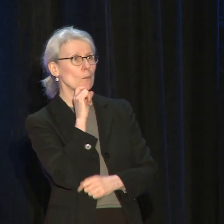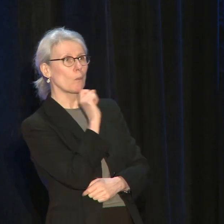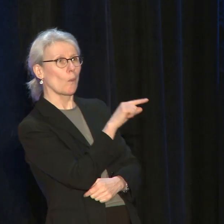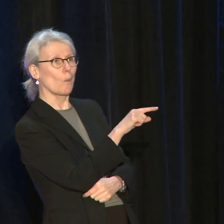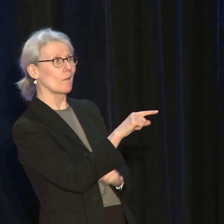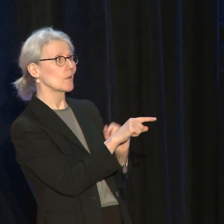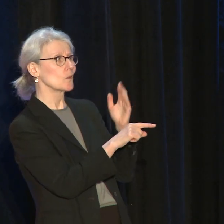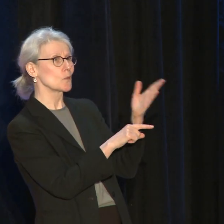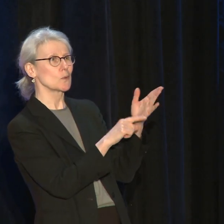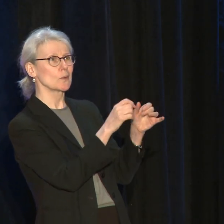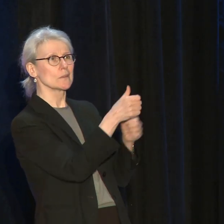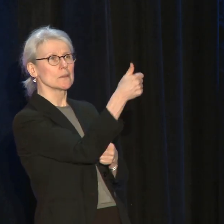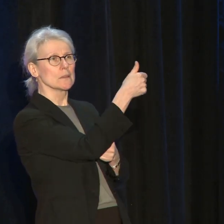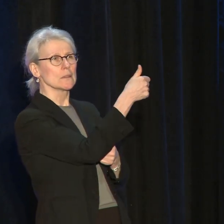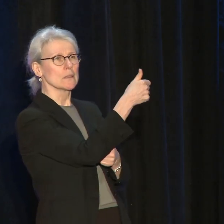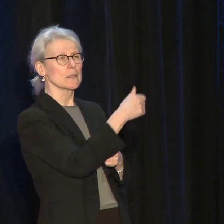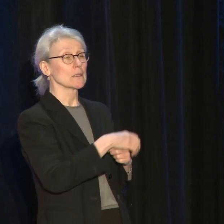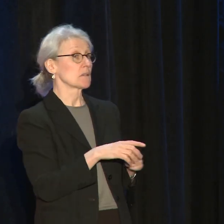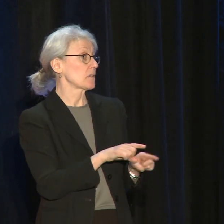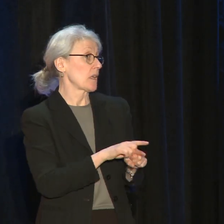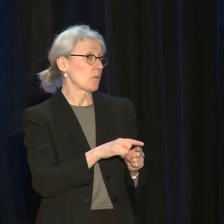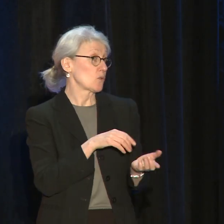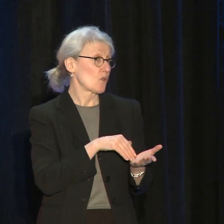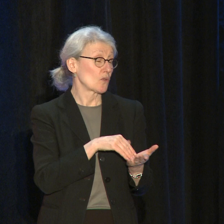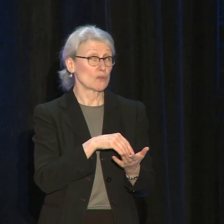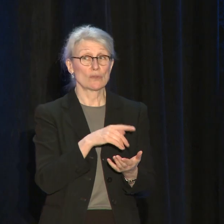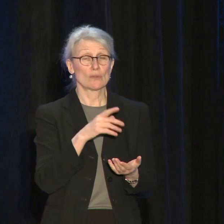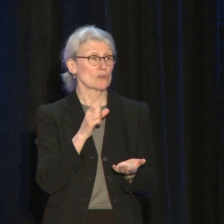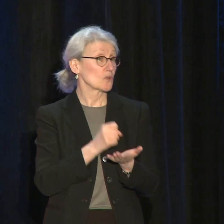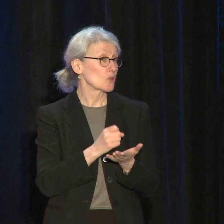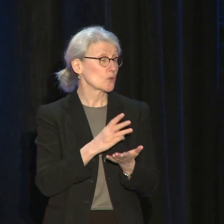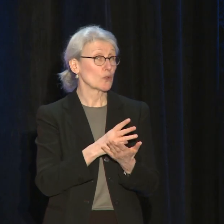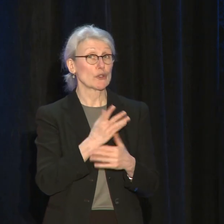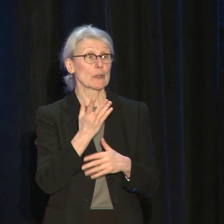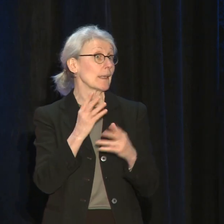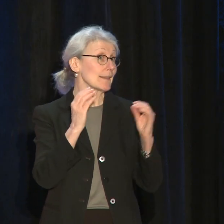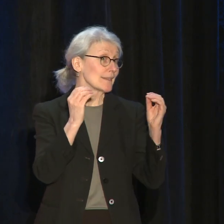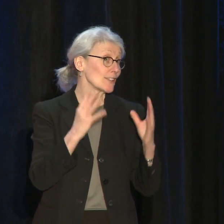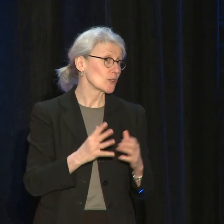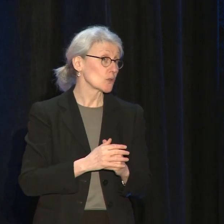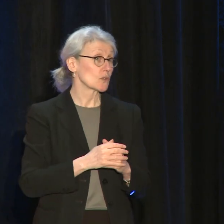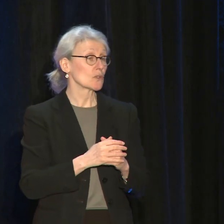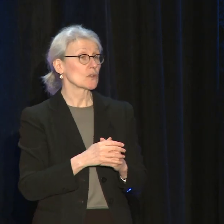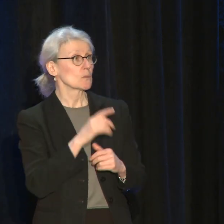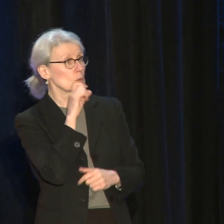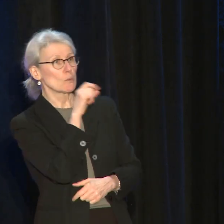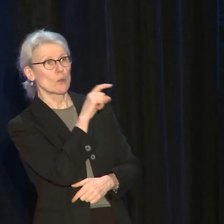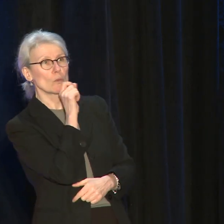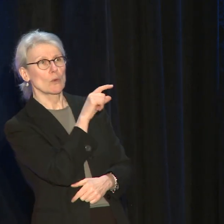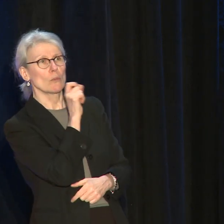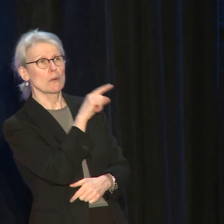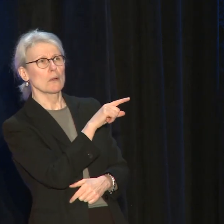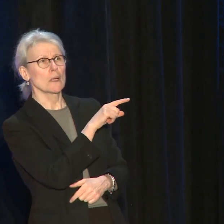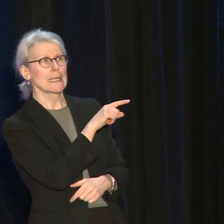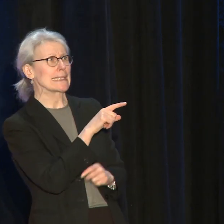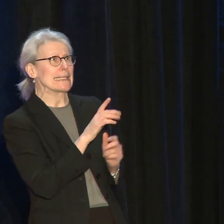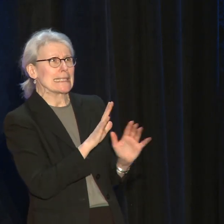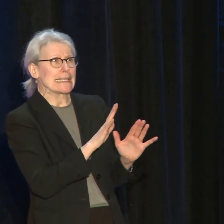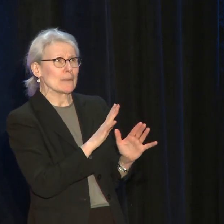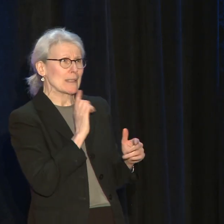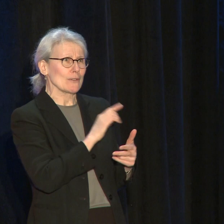happens with doctors, with social workers, with teachers, all these places that could be caring